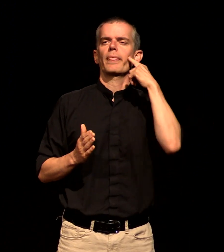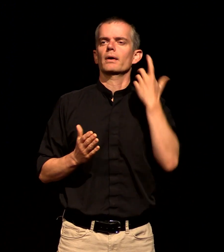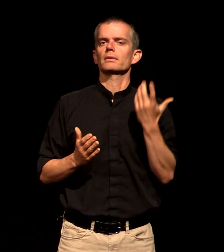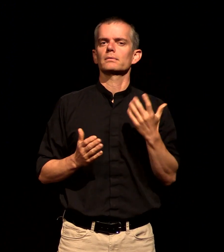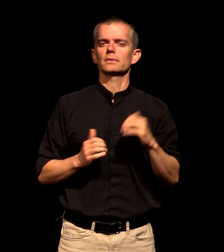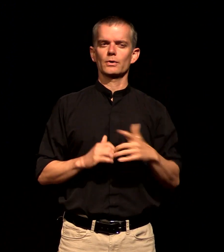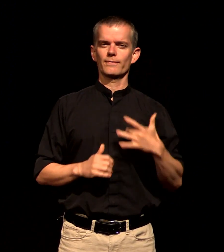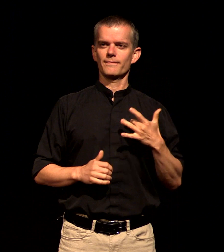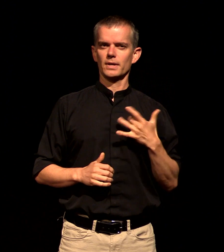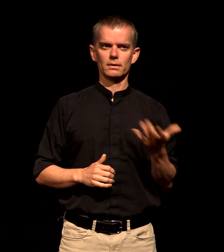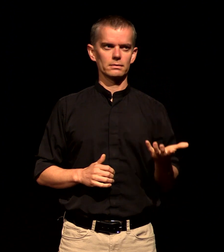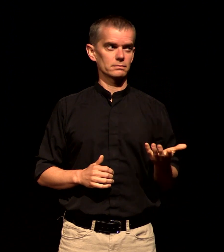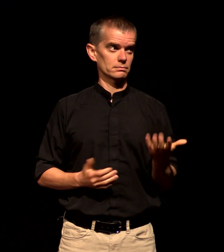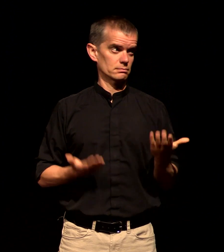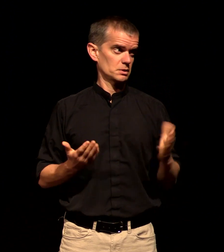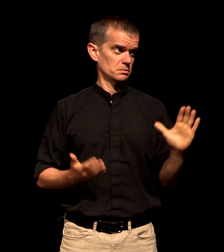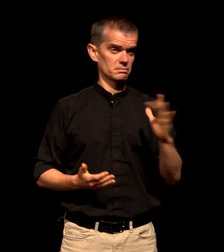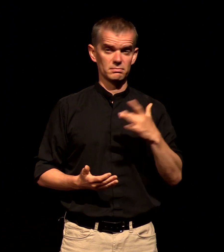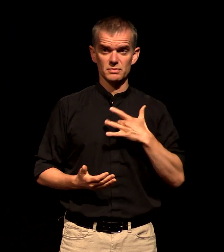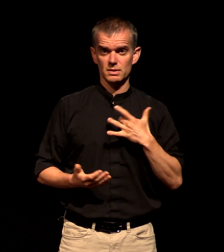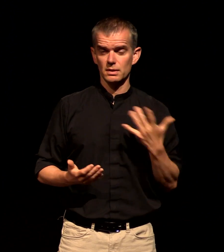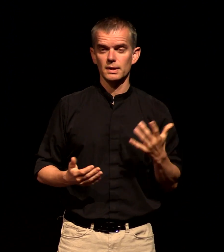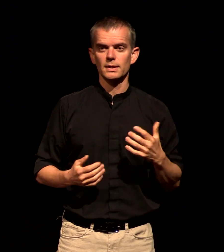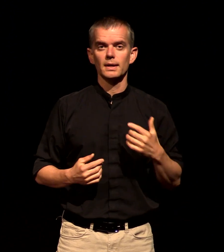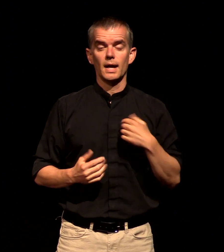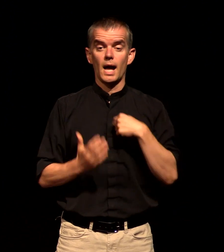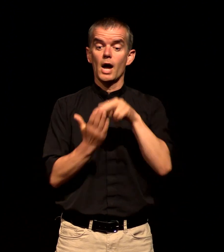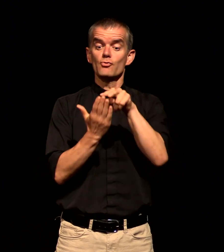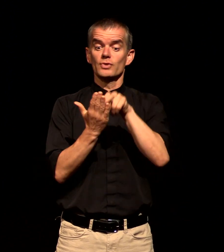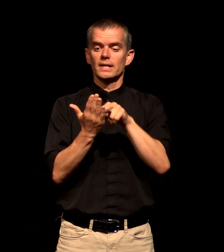Maybe even physically? I noticed I tense up a little bit. These